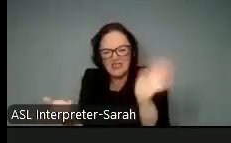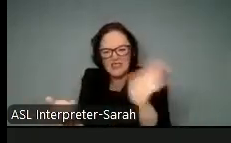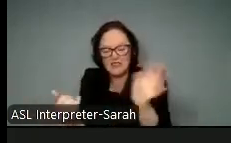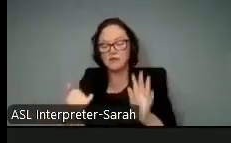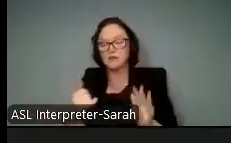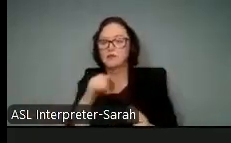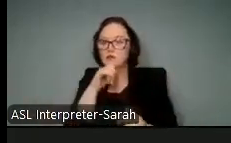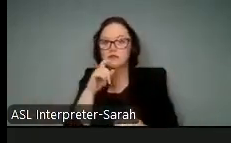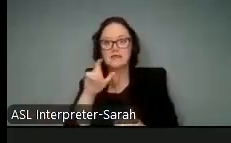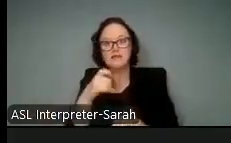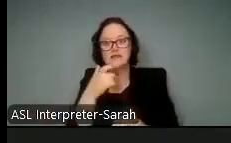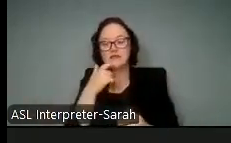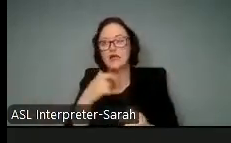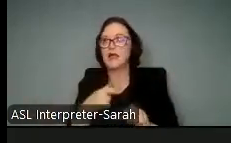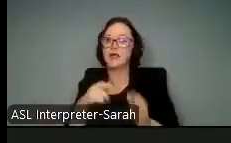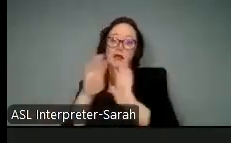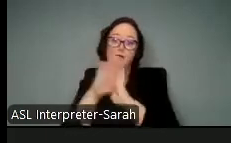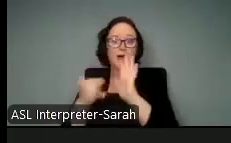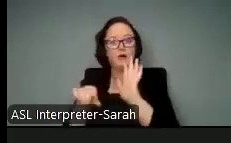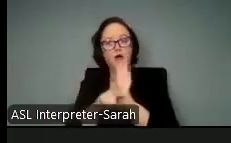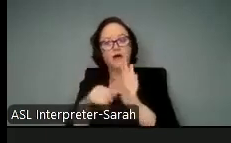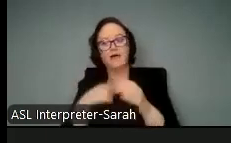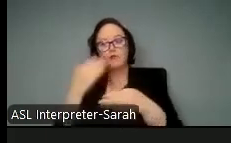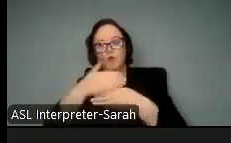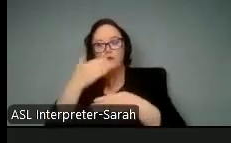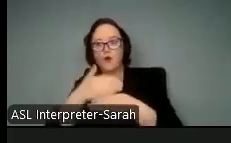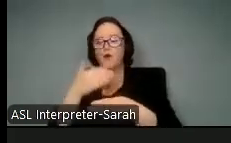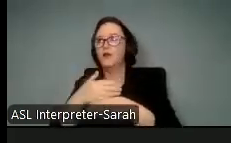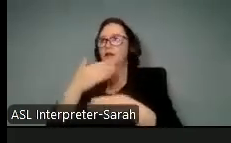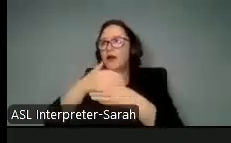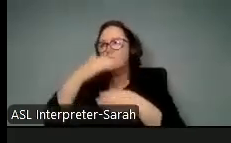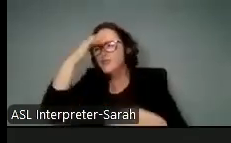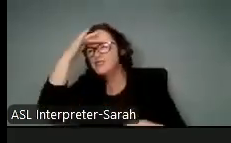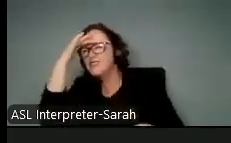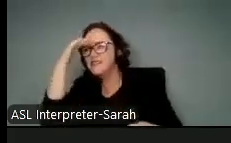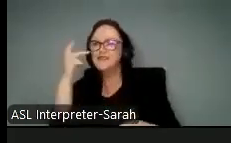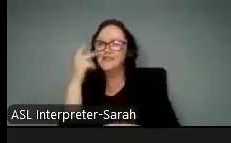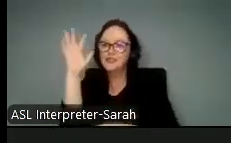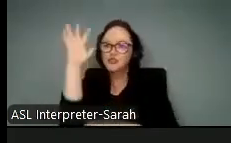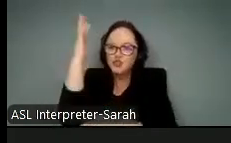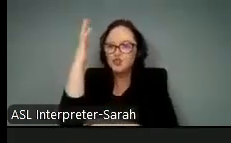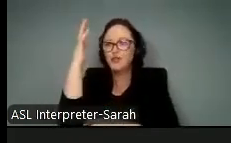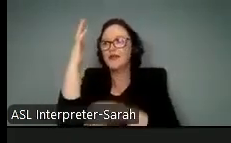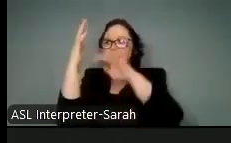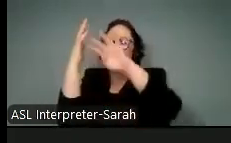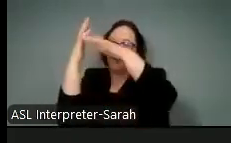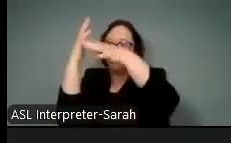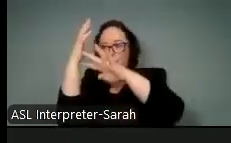"through the window, you can see some trees, "the trees have orange leaves, "some of the leaves have fallen, the bark has been chipped off in some places."